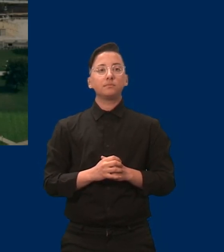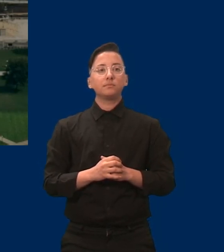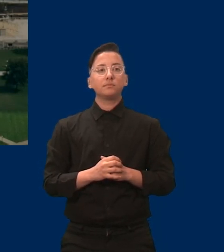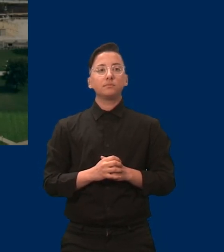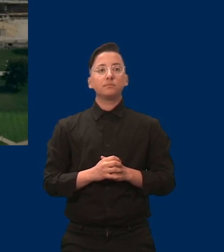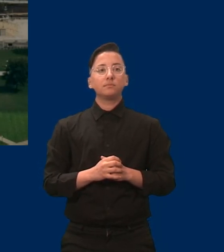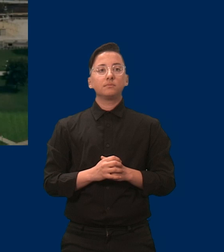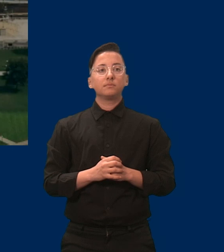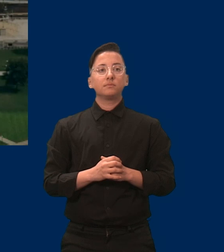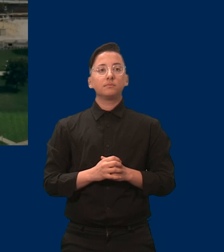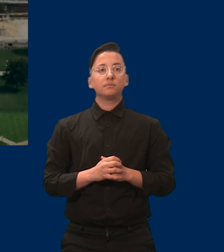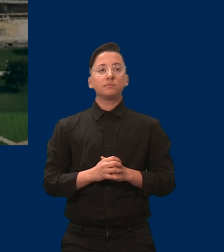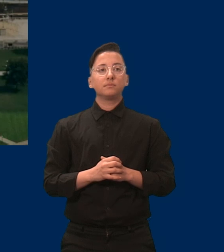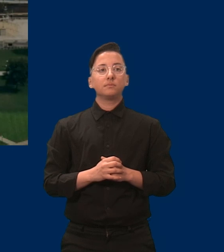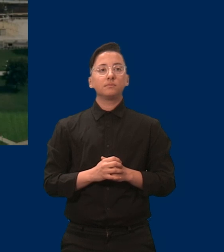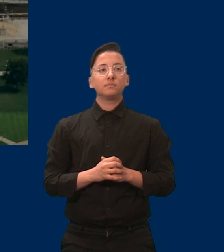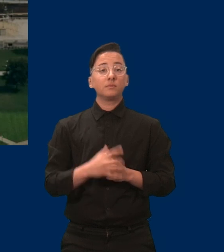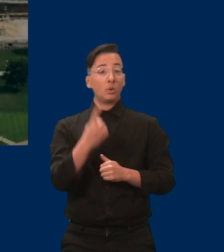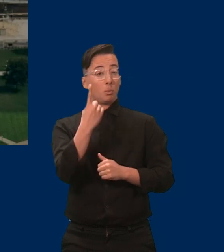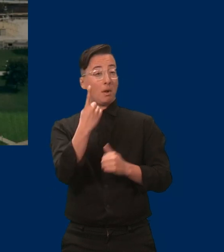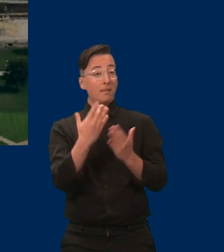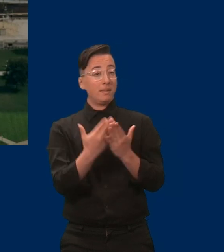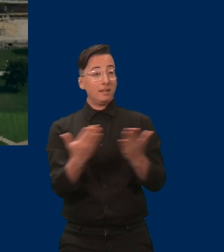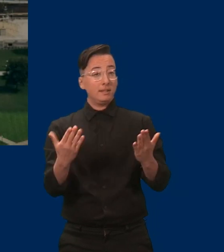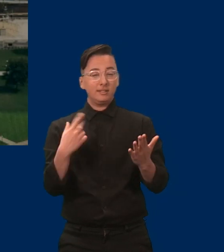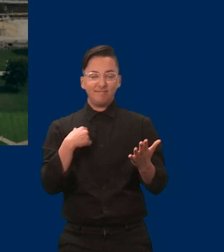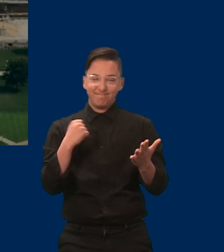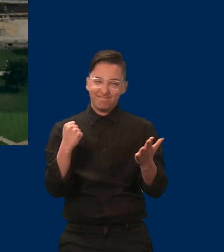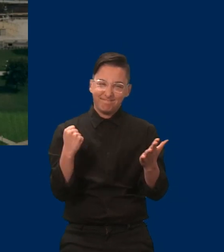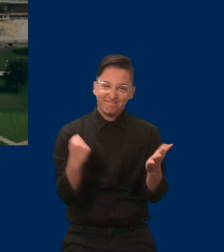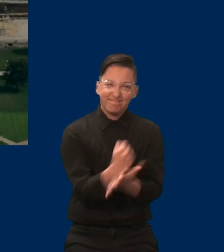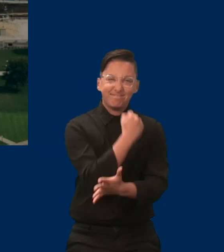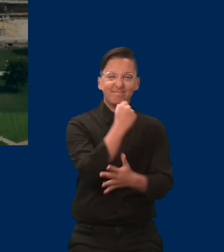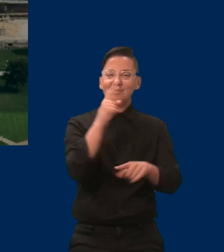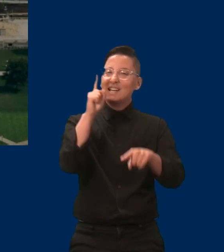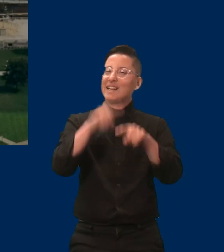of time to talk about, is-- speaking of the Minnesota Human Rights Act--